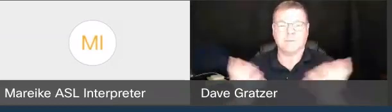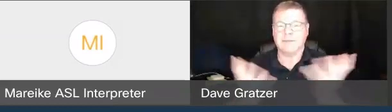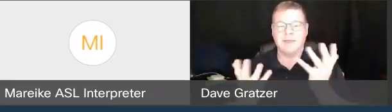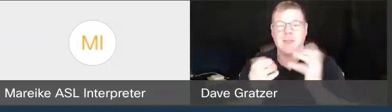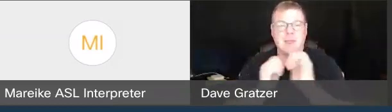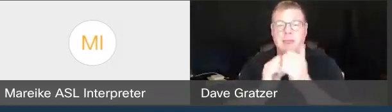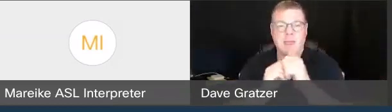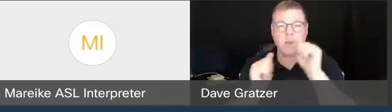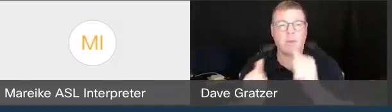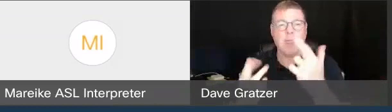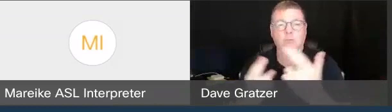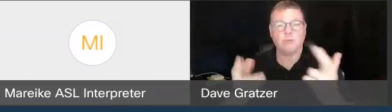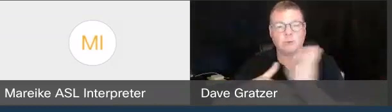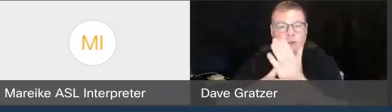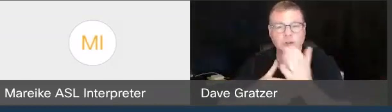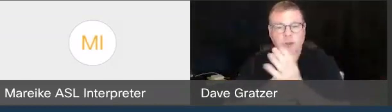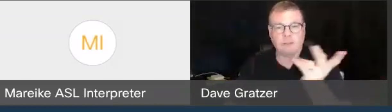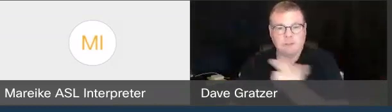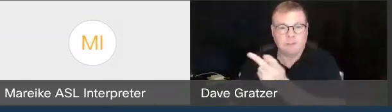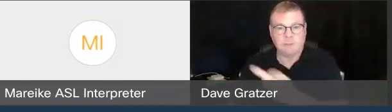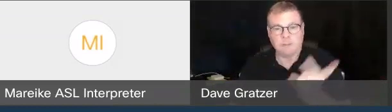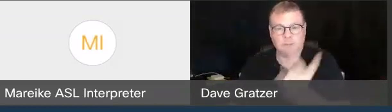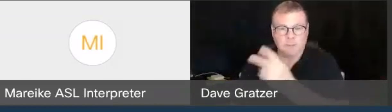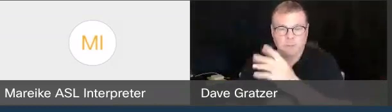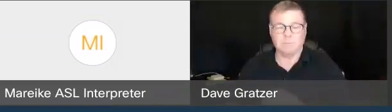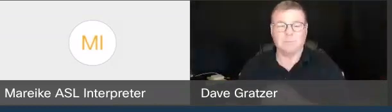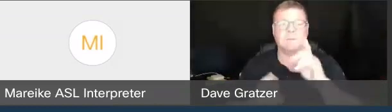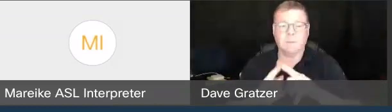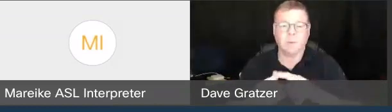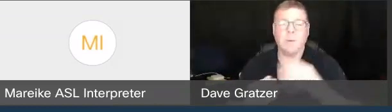resources be shared between mental health and criminal justice partners to better align who